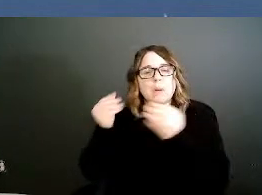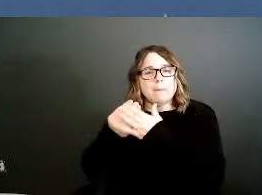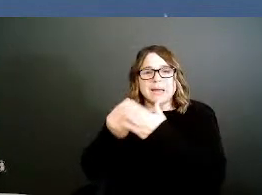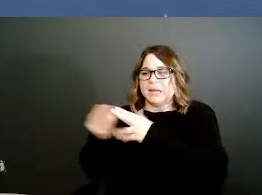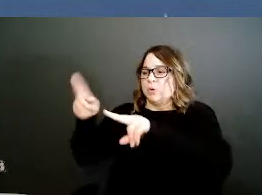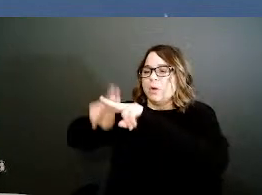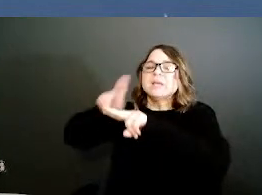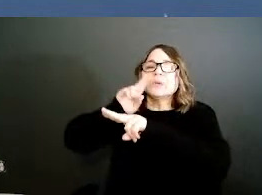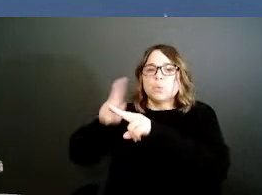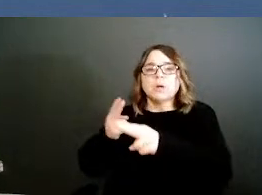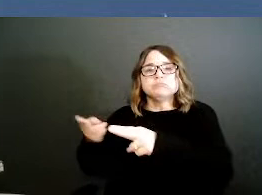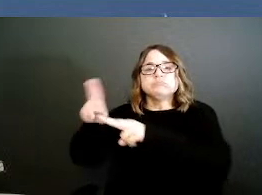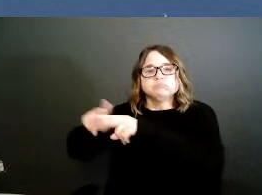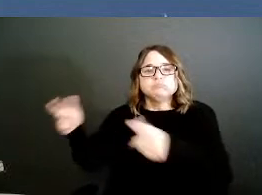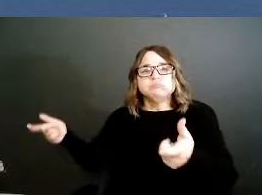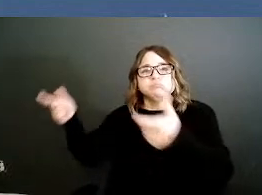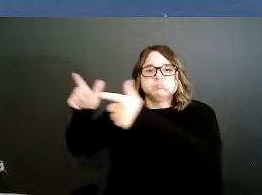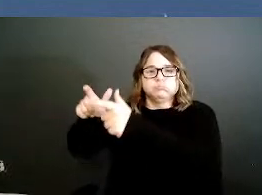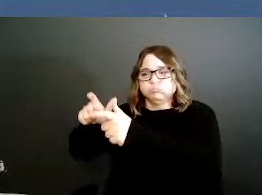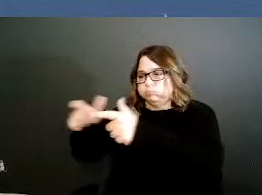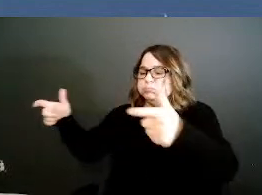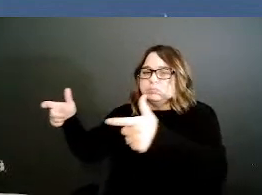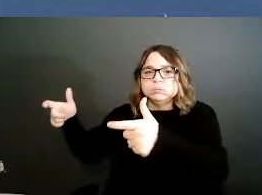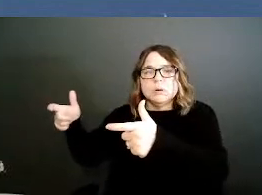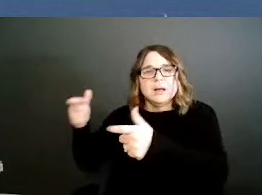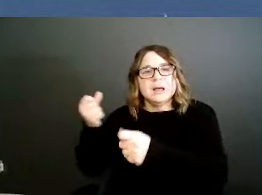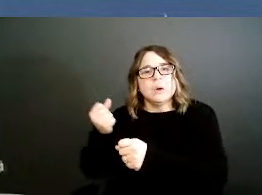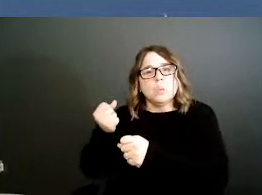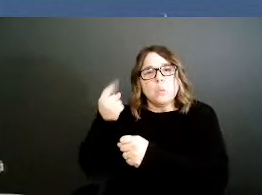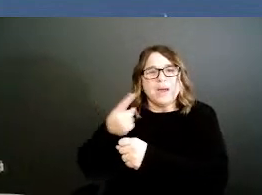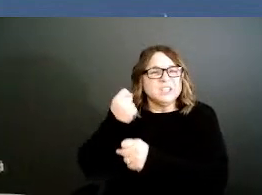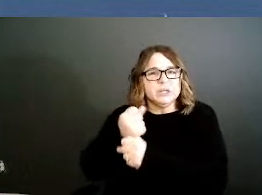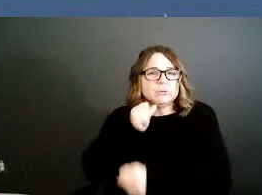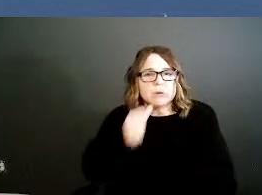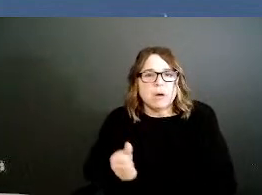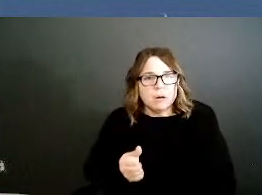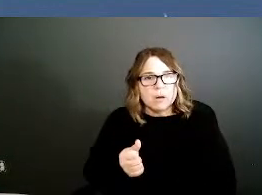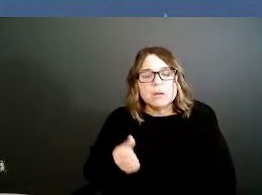THE POLICE DEPARTMENT AND BY THE EMPLOYEES IT HAS CHOSEN TO HIRE, TRAIN, DEPLOY, AND HOLD UNACCOUNTABLE.